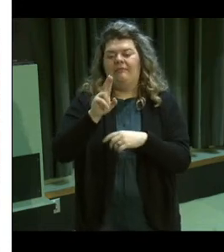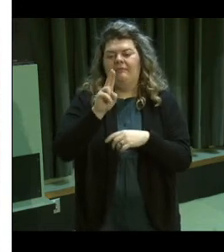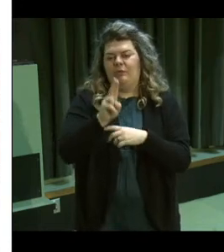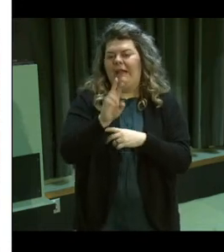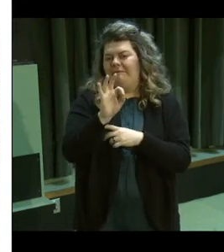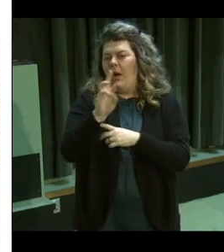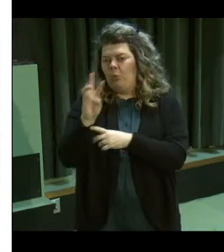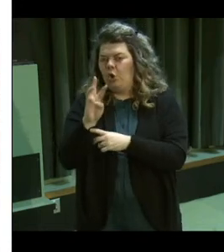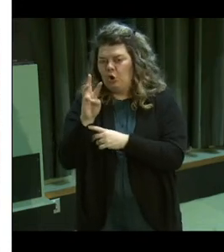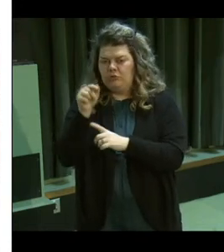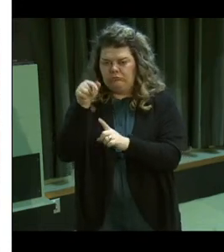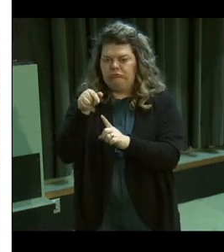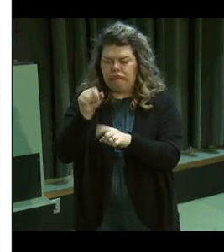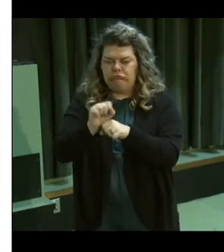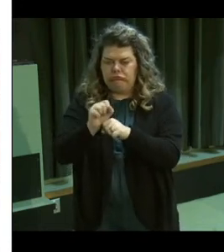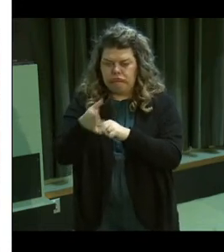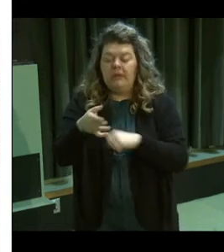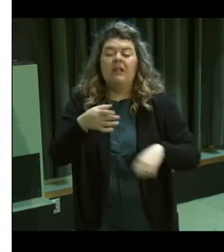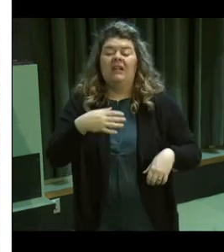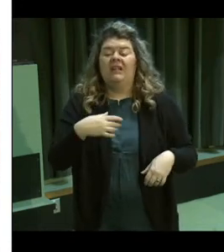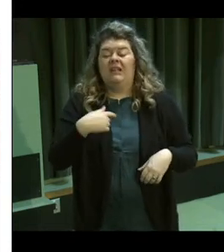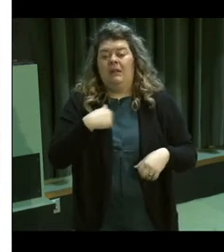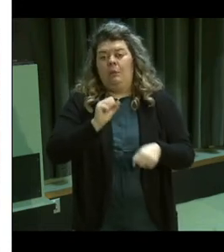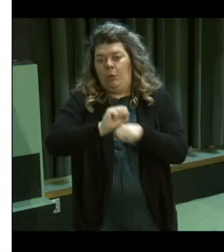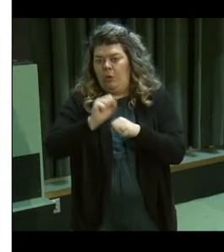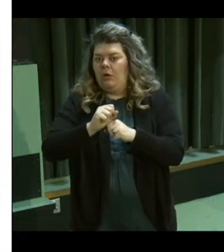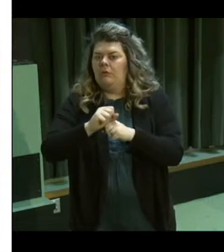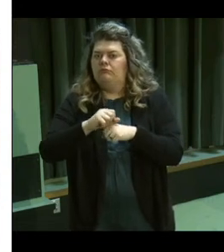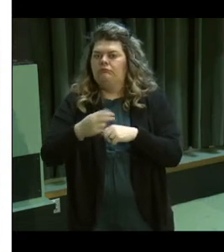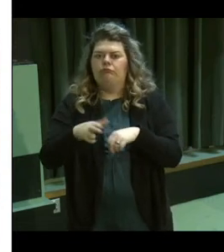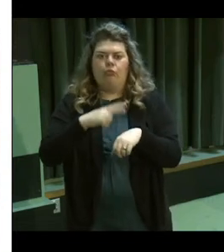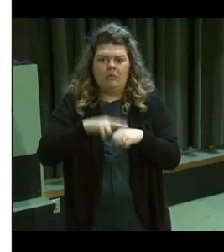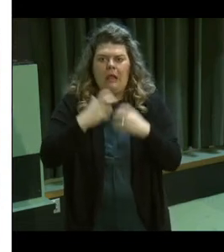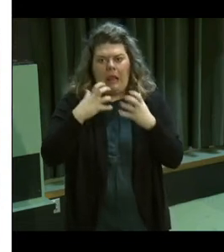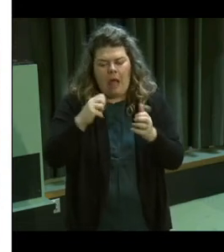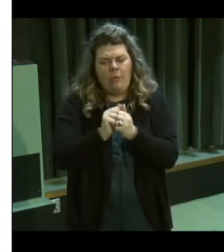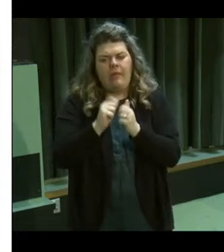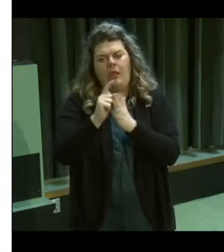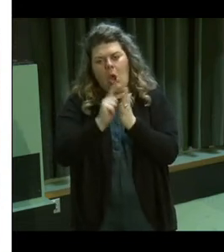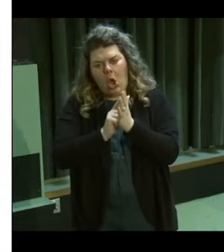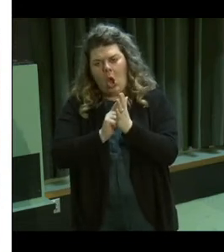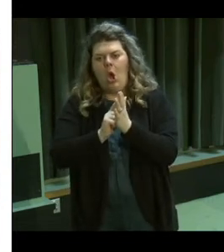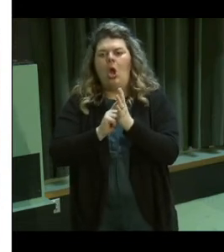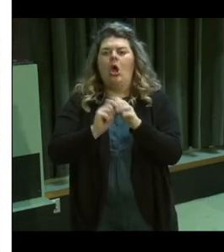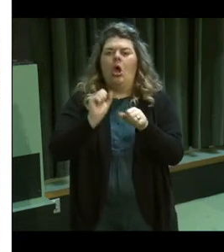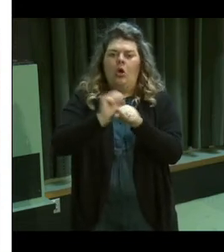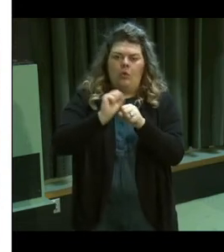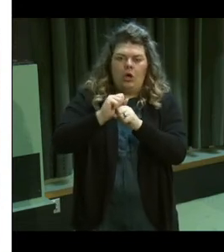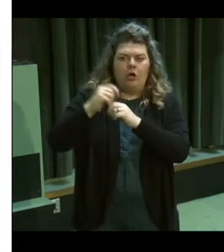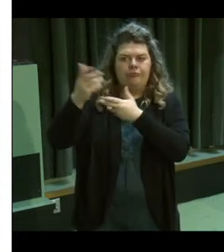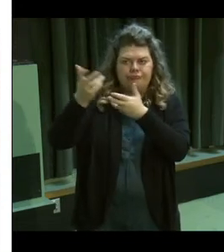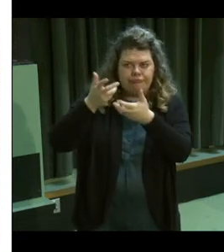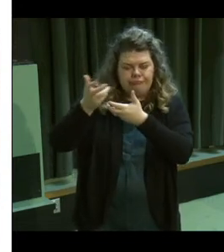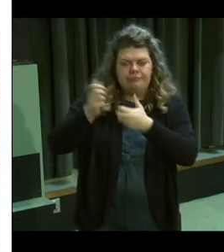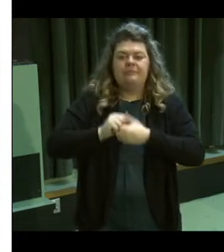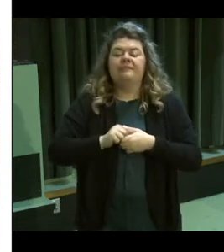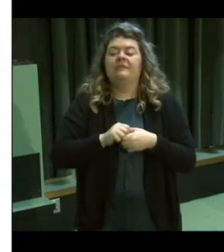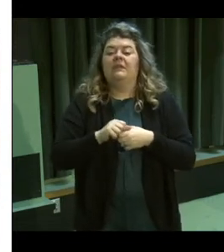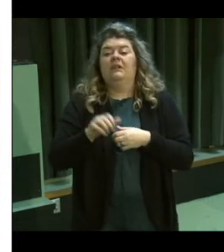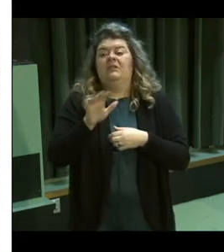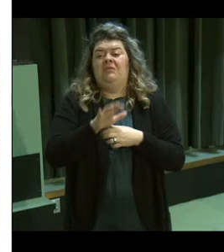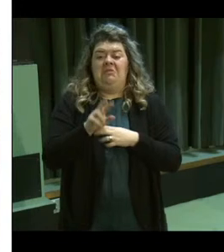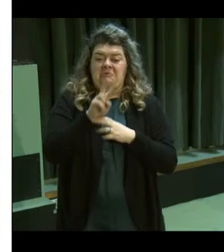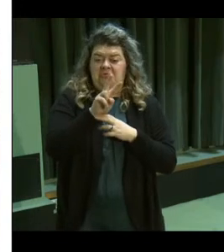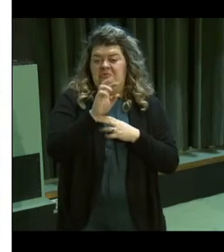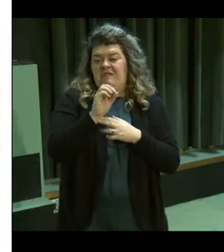Farm Workers, and we worked a